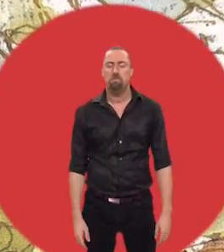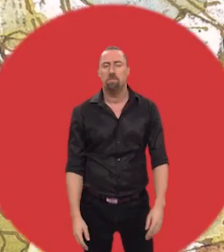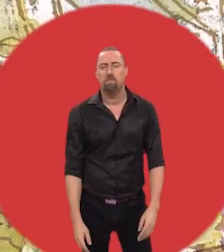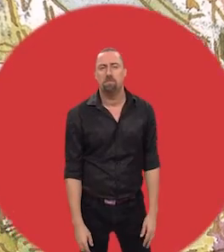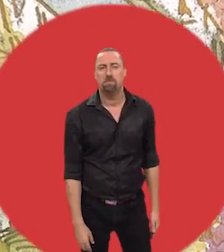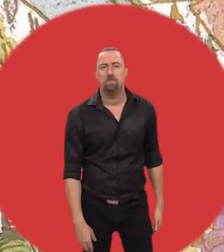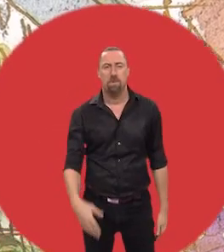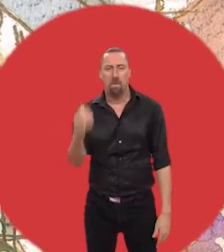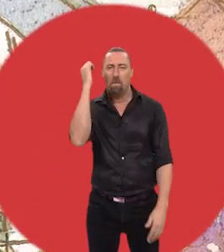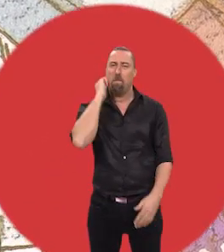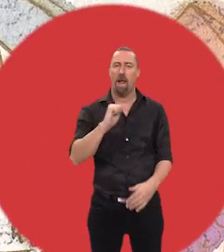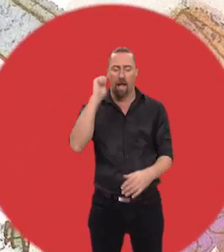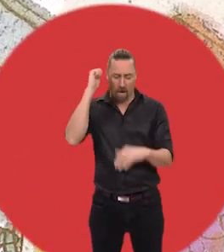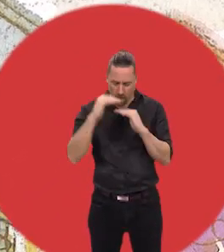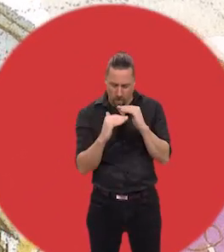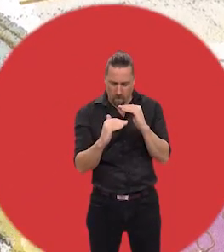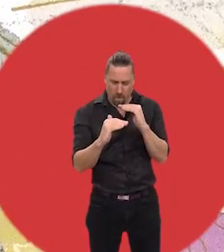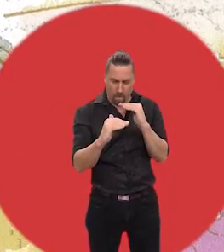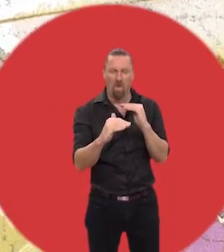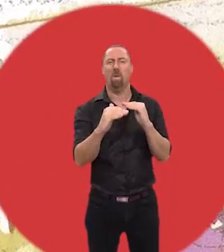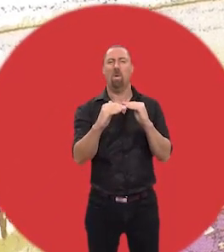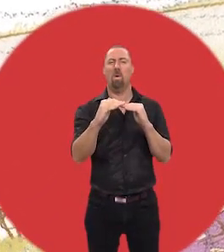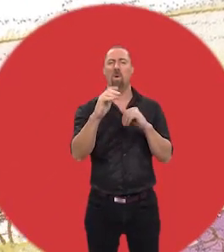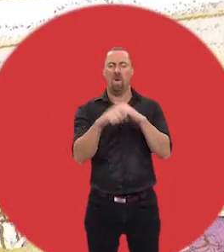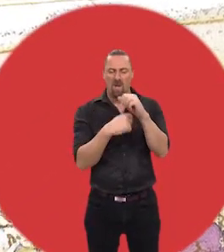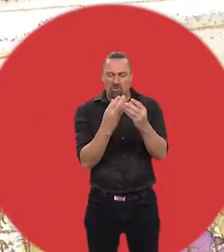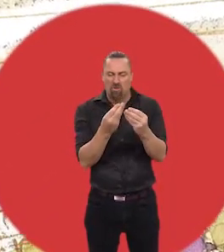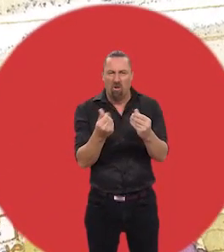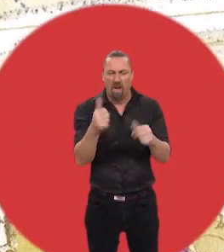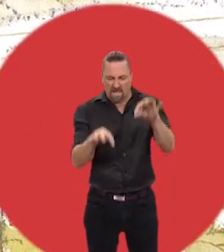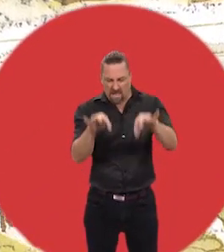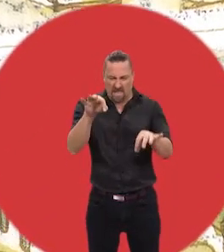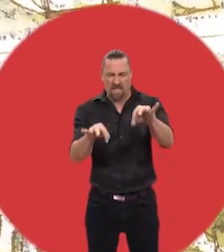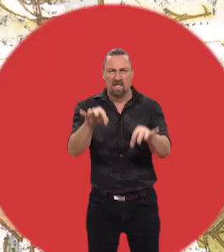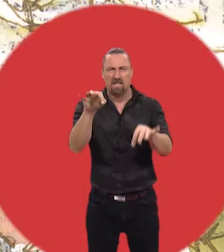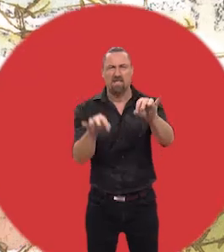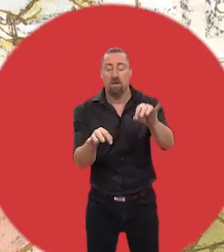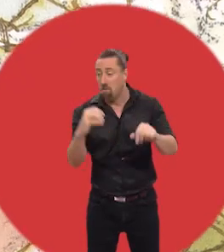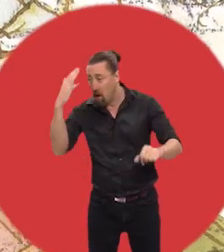The slick black road ends in a dry gravel track, one last double check of hats,